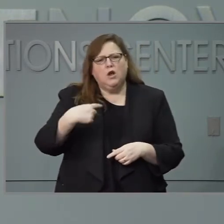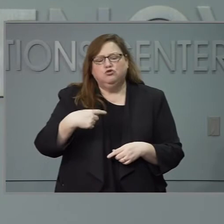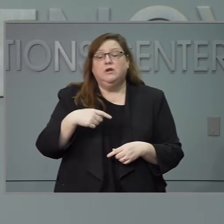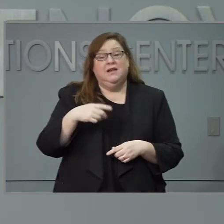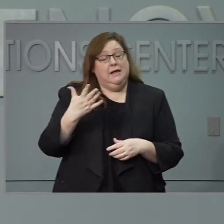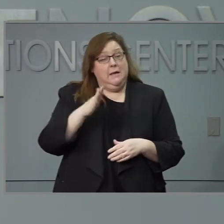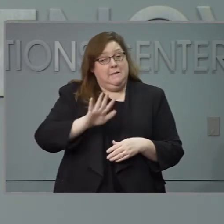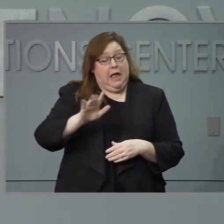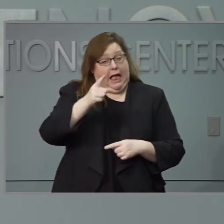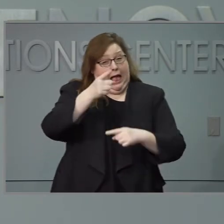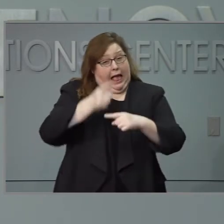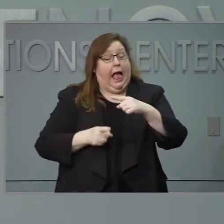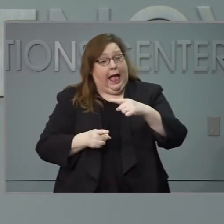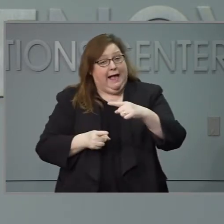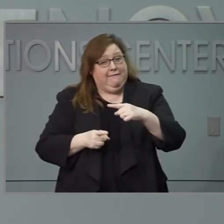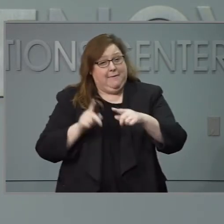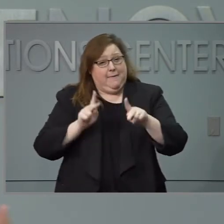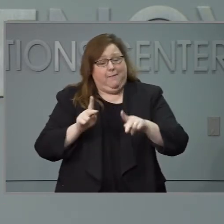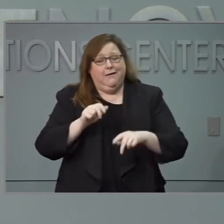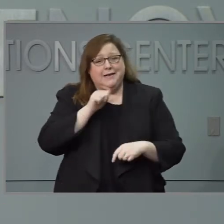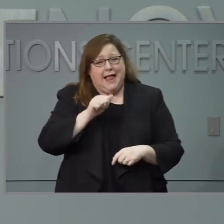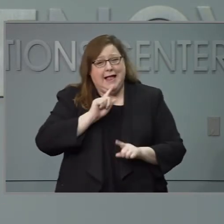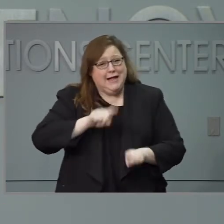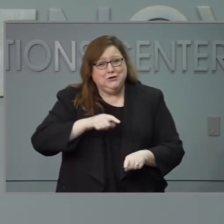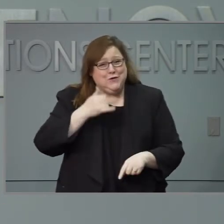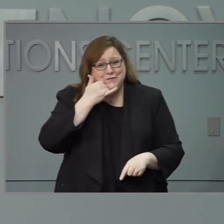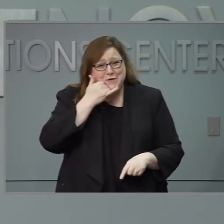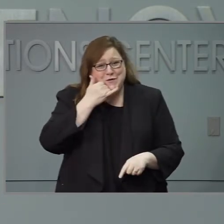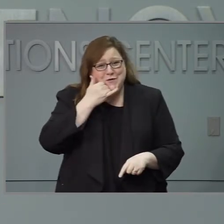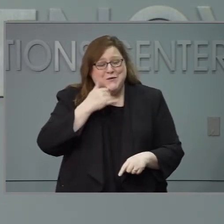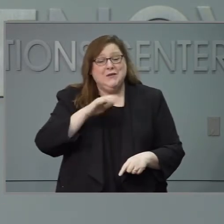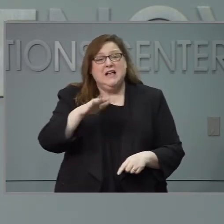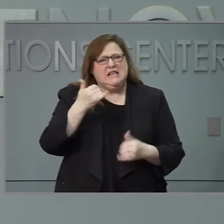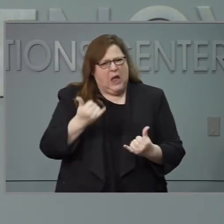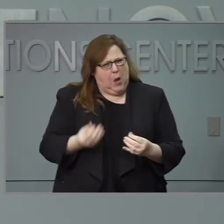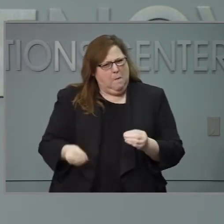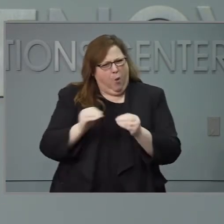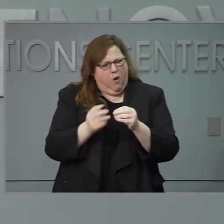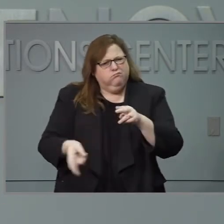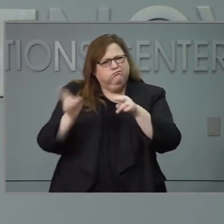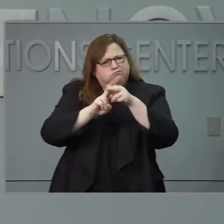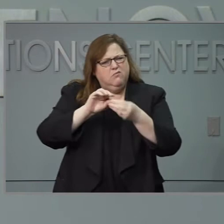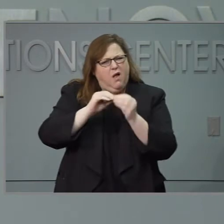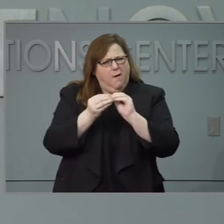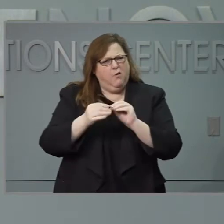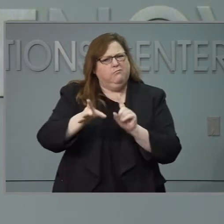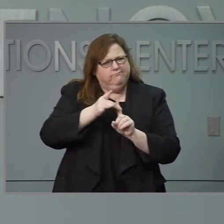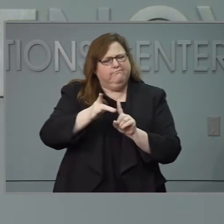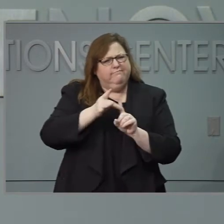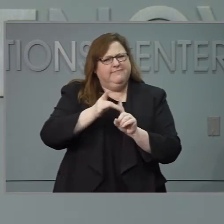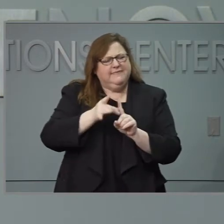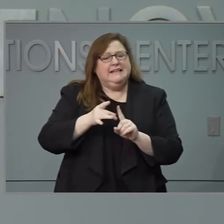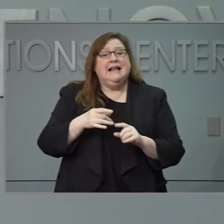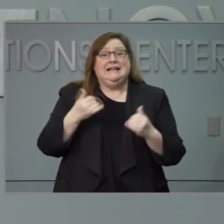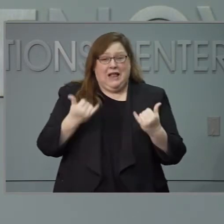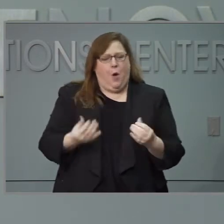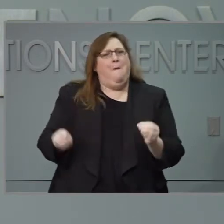MI PERSONA A 20 MIL PERSONAS A OBTENER LA SEGURIDAD DE DESEMPLEO, PORQUE EL GOBERNADOR NO LES DABA LA AYUDA, ASÍ QUE